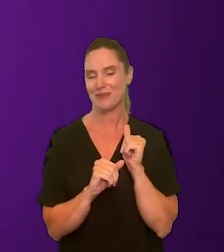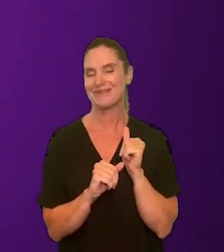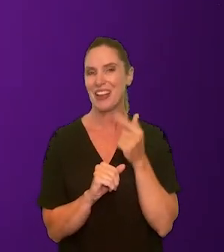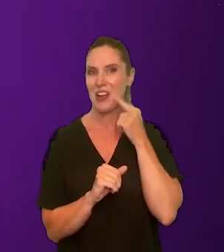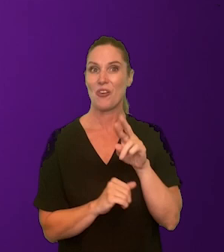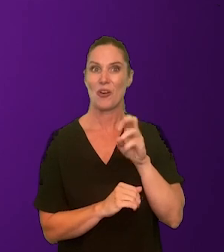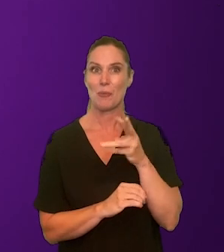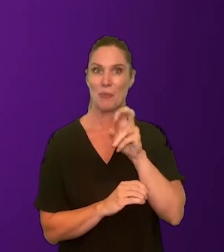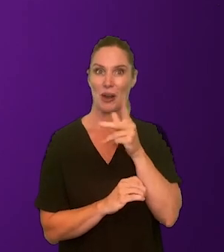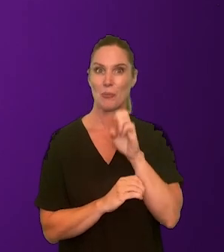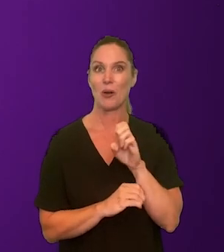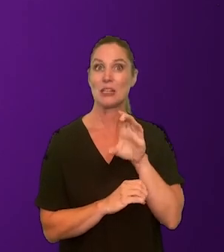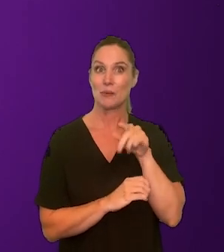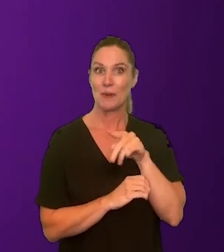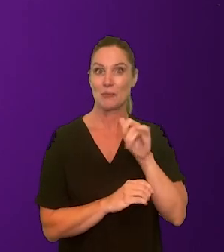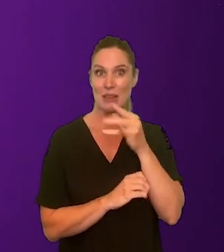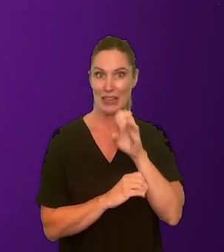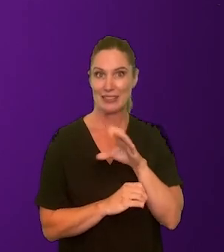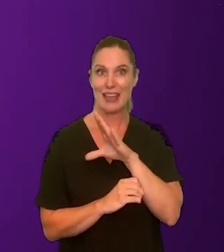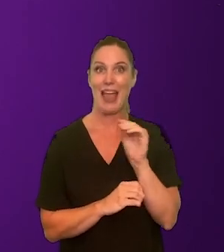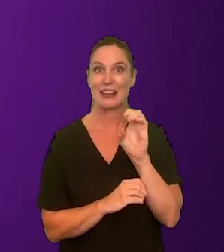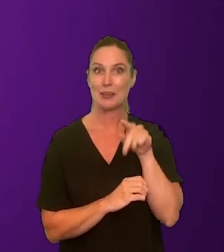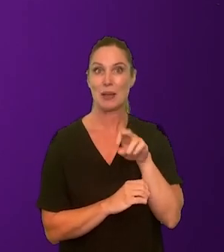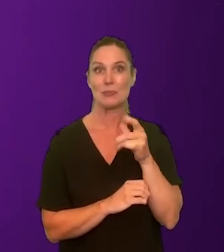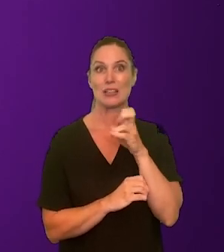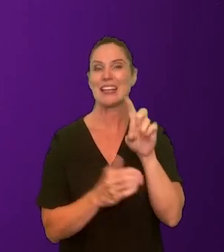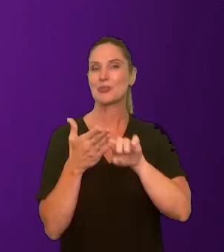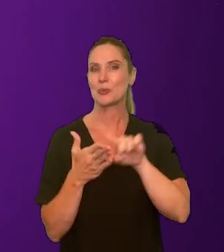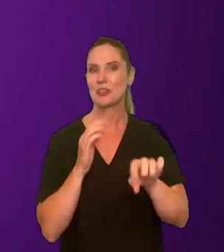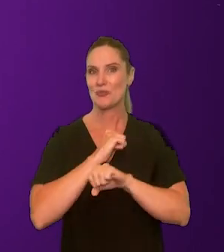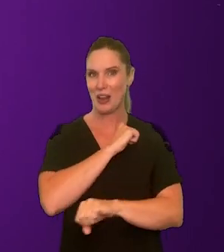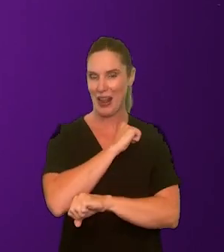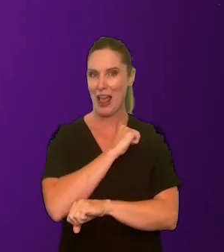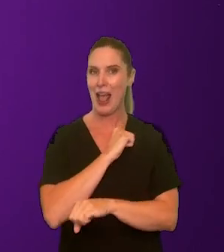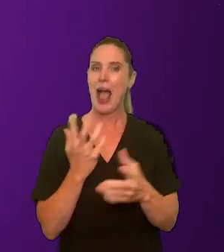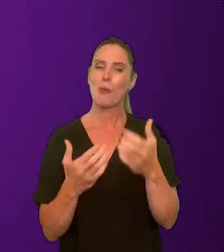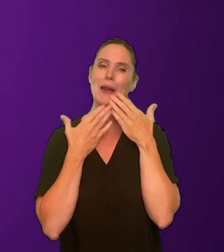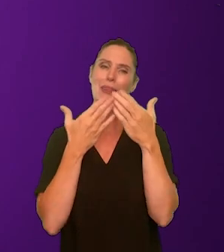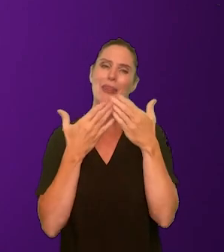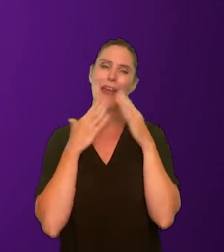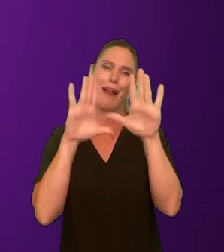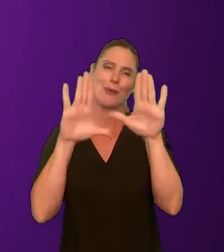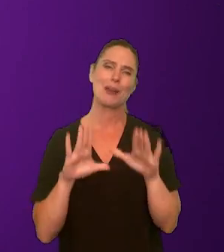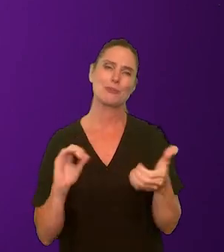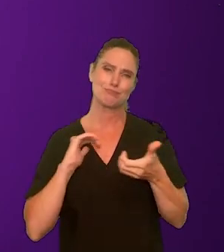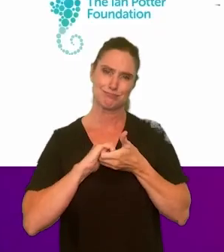Cerebral Palsy Alliance and Cerebral Palsy Alliance Research Foundation, I would like to thank our incredible partners,